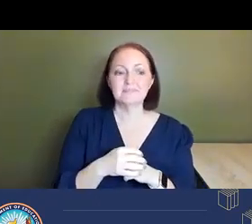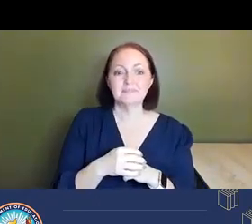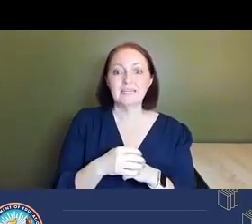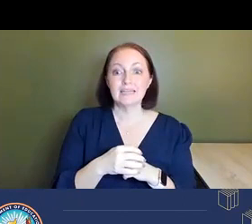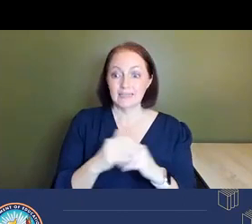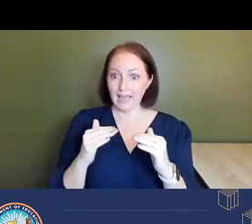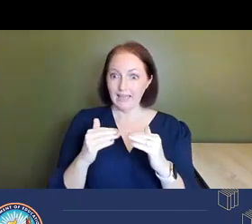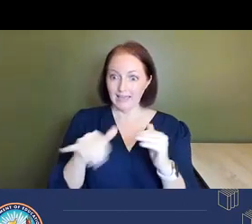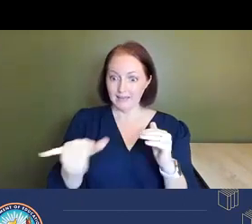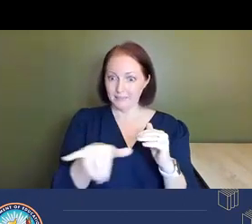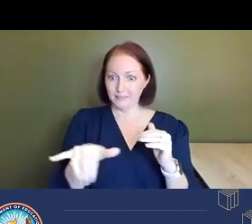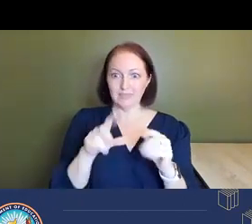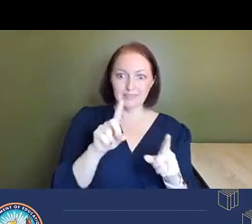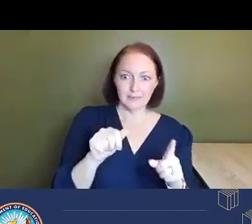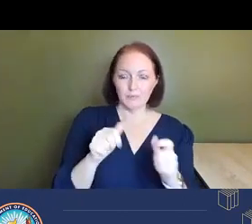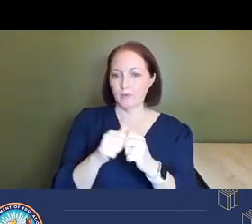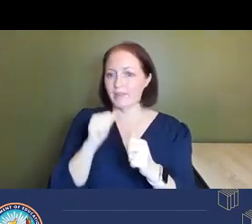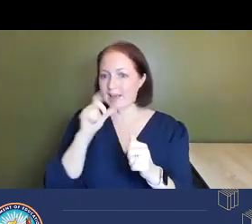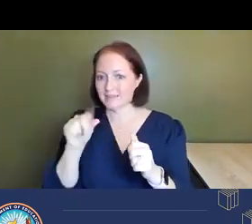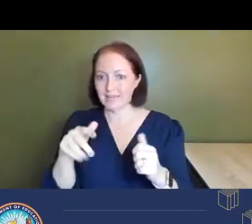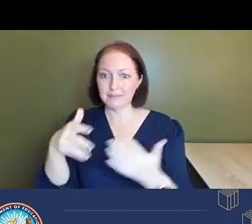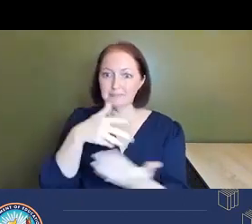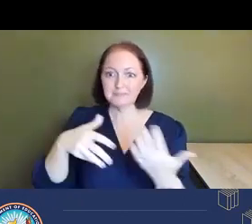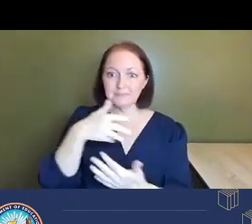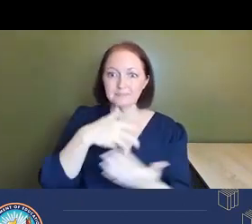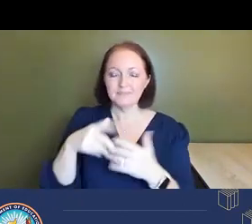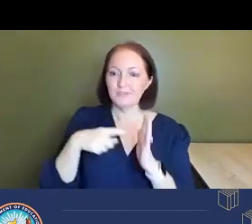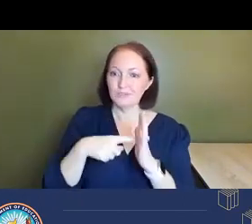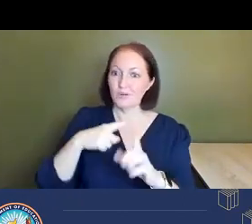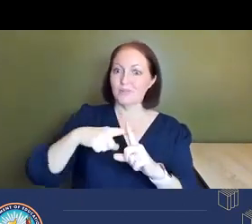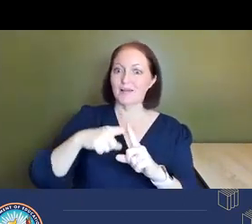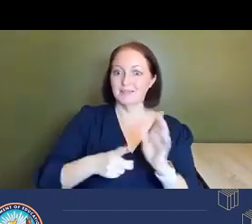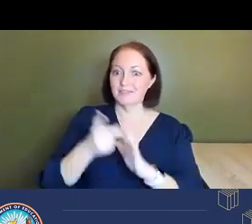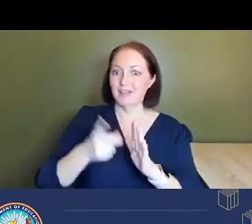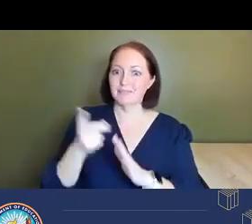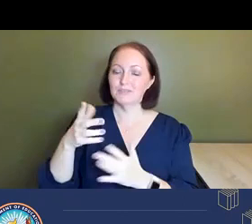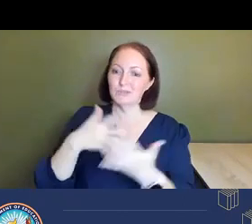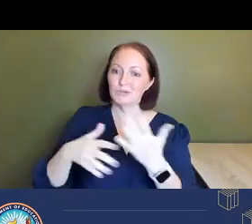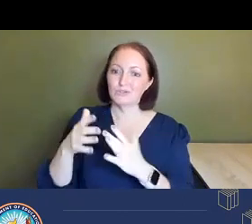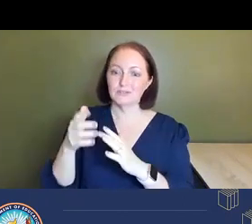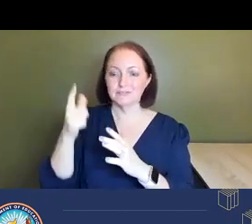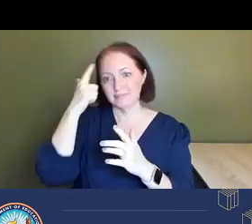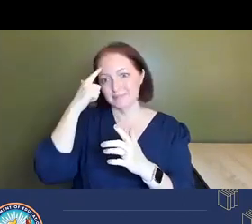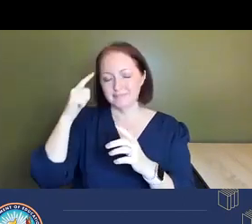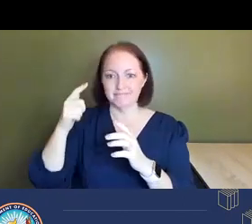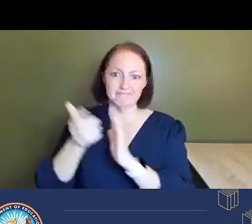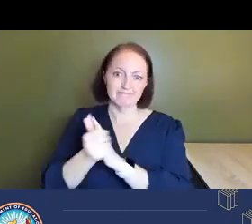without disabilities they show positive development social and attitudinal outcomes from inclusive